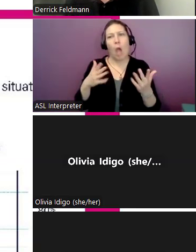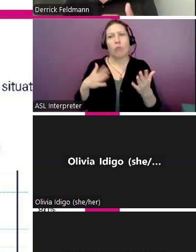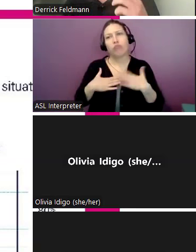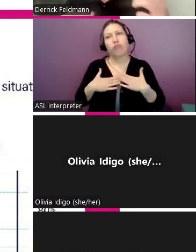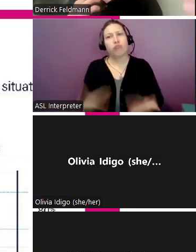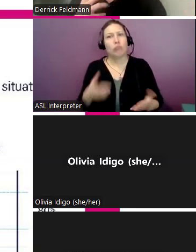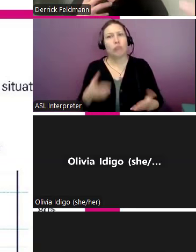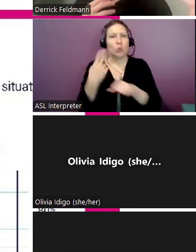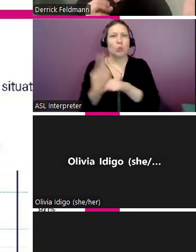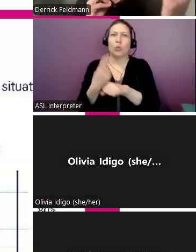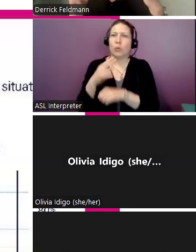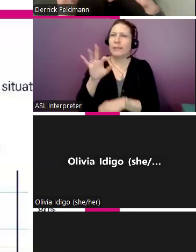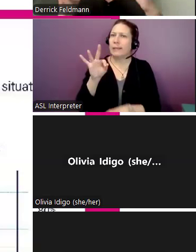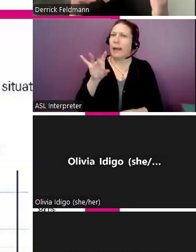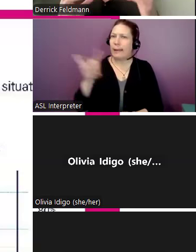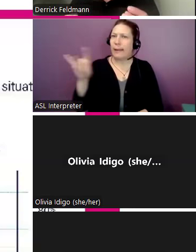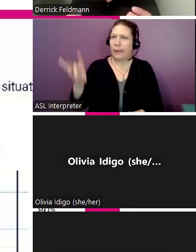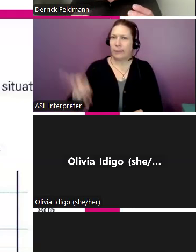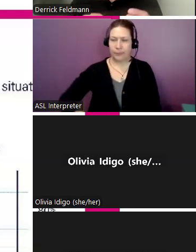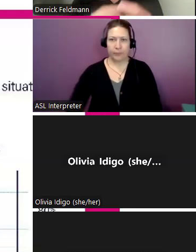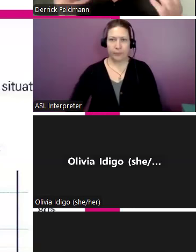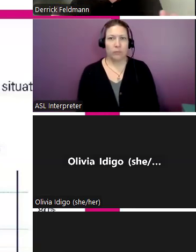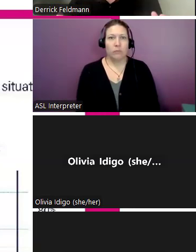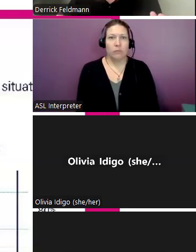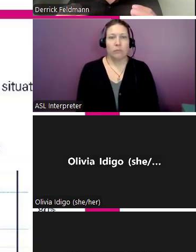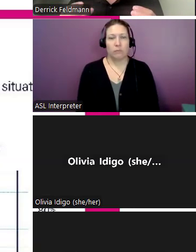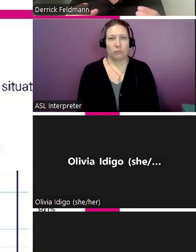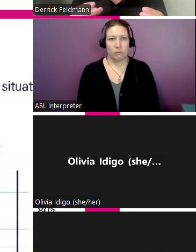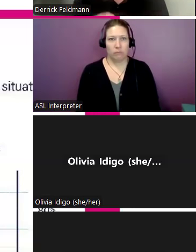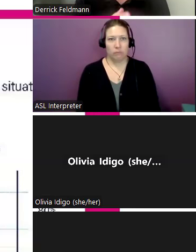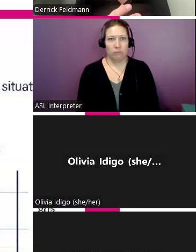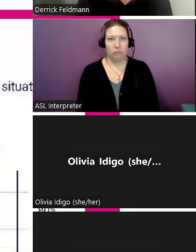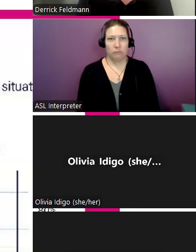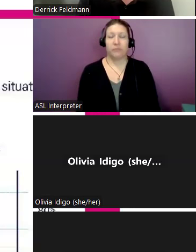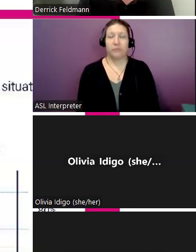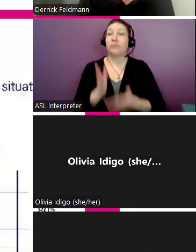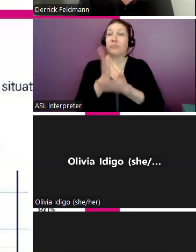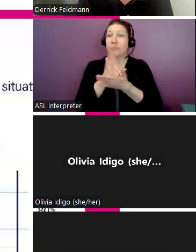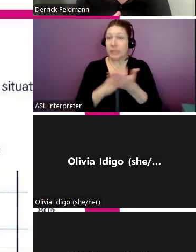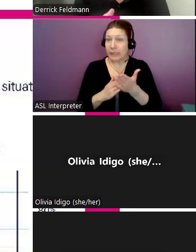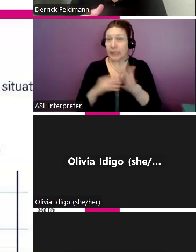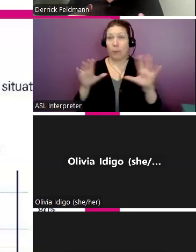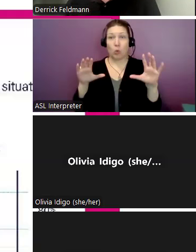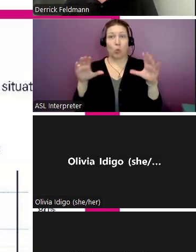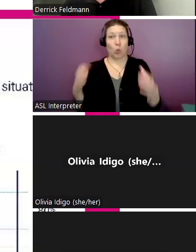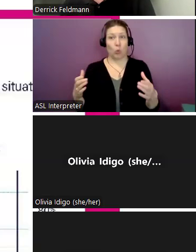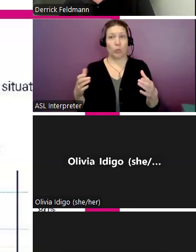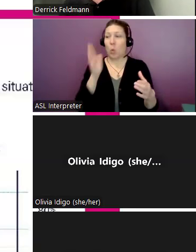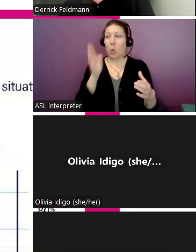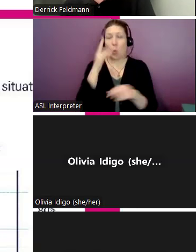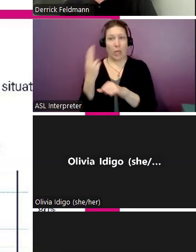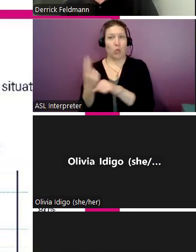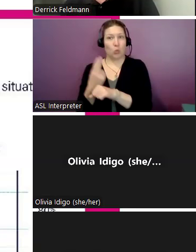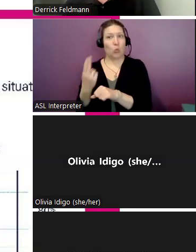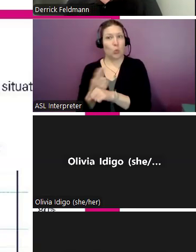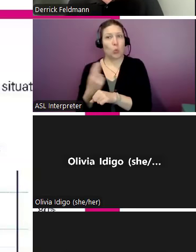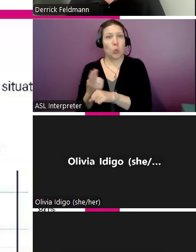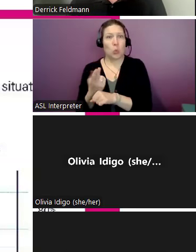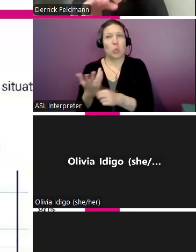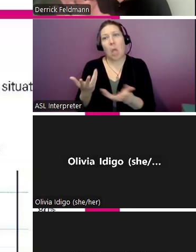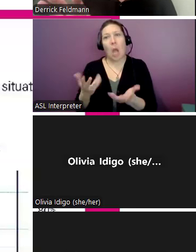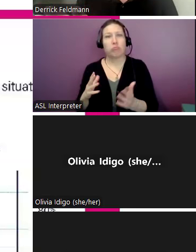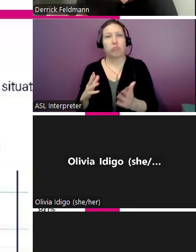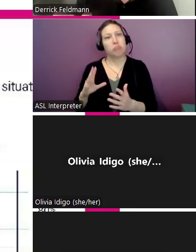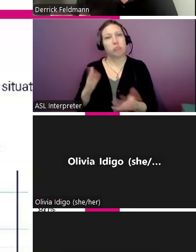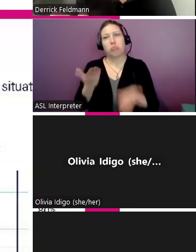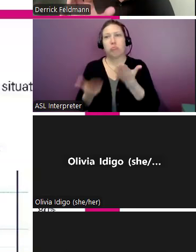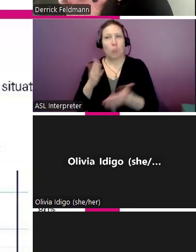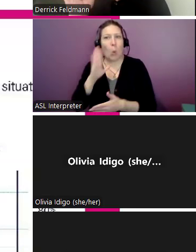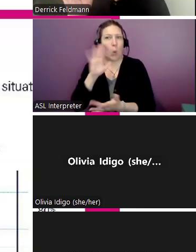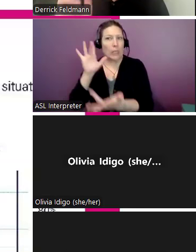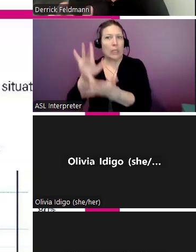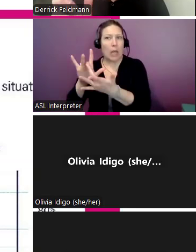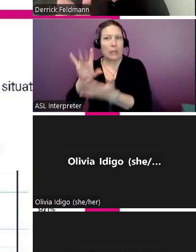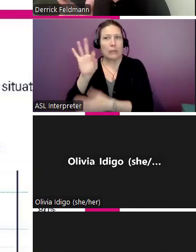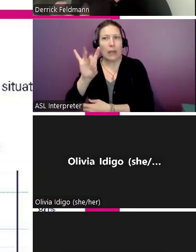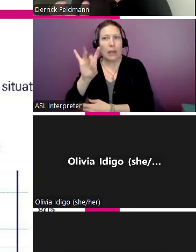So one of the things that we like to do is segment from populations that will utilize 988 and others that said they would likely not.